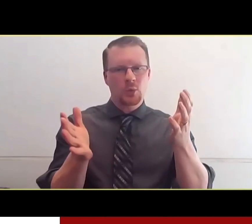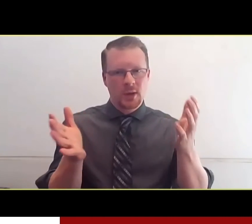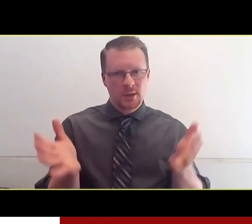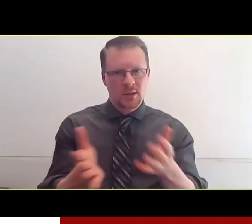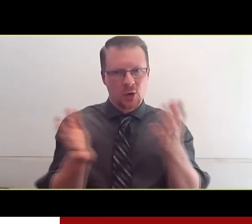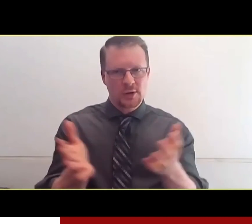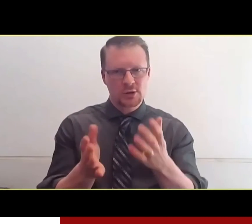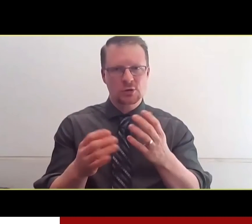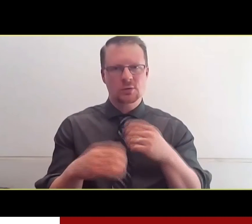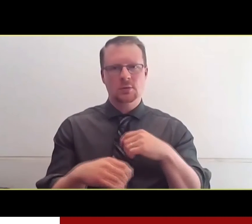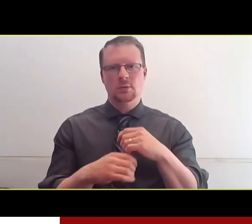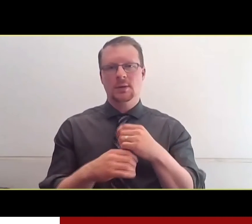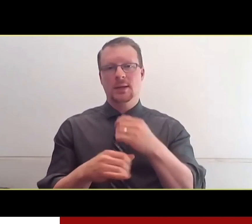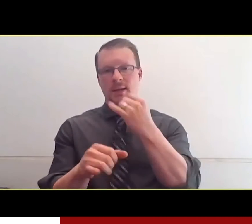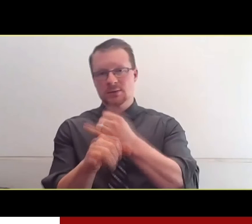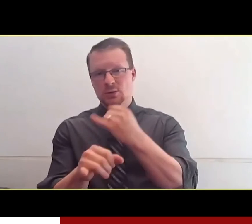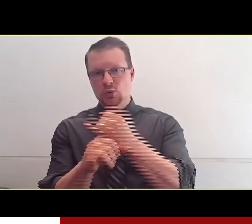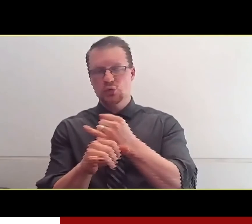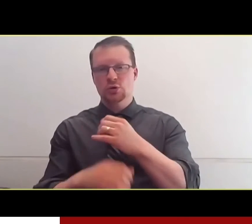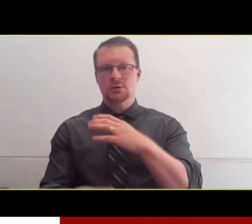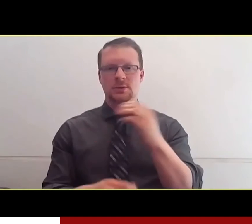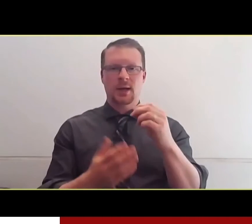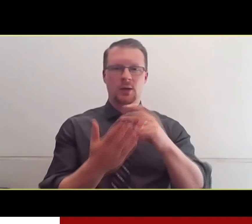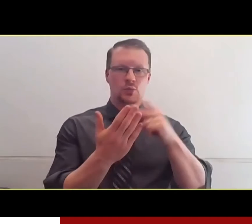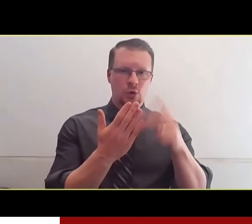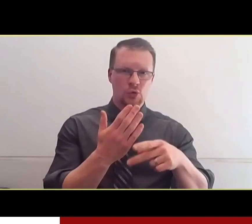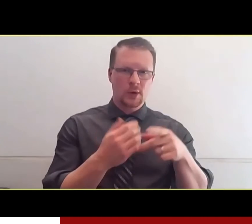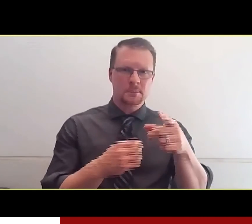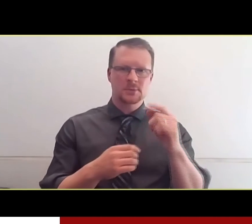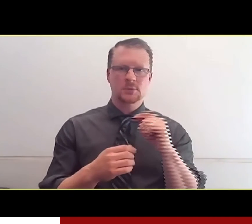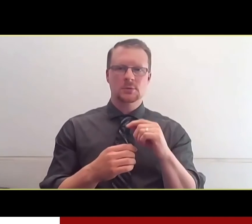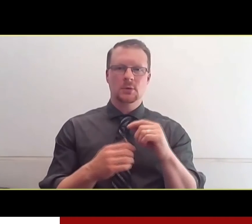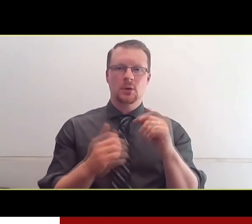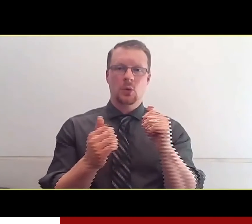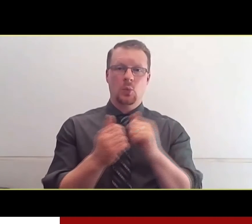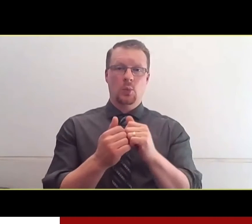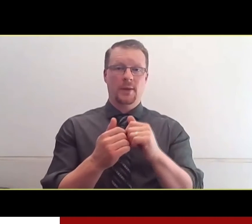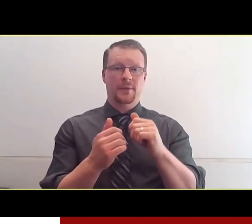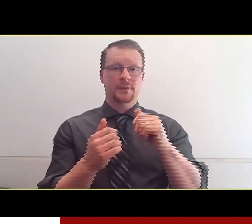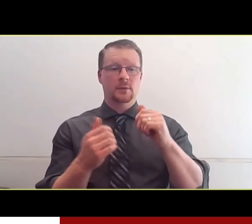that does seem to help. And I would definitely encourage institutions and programs